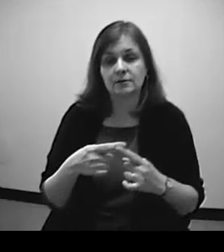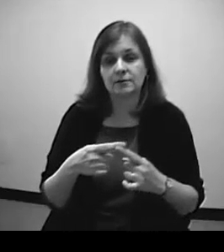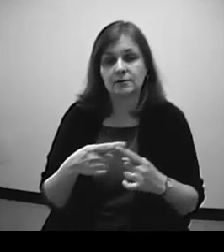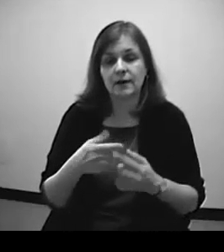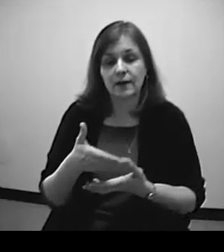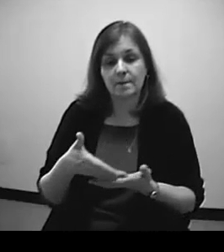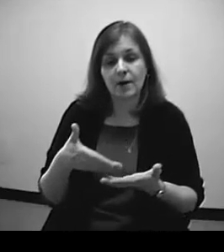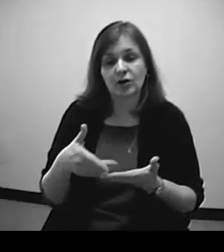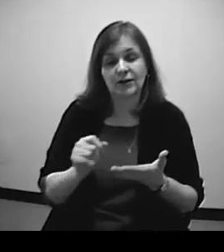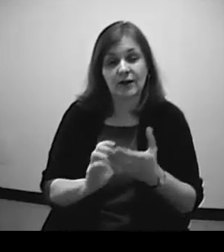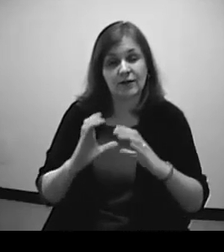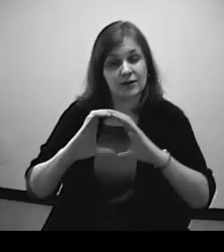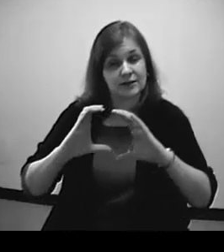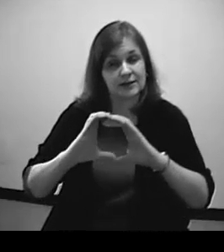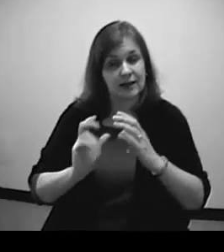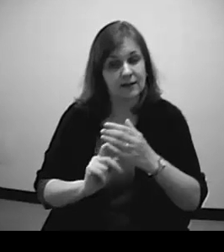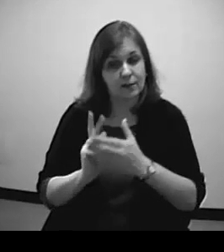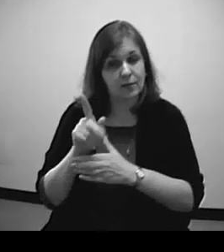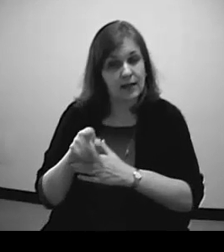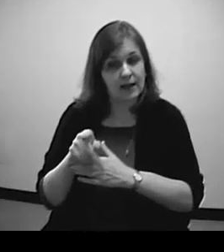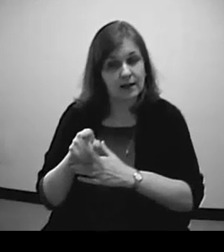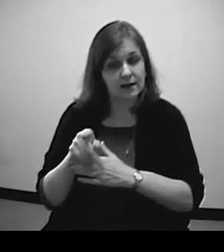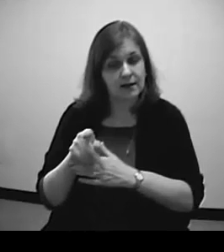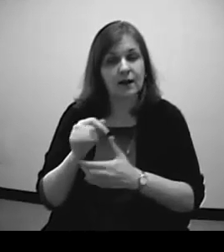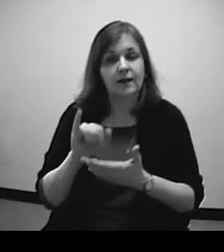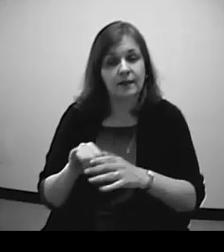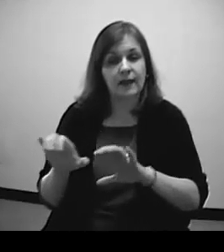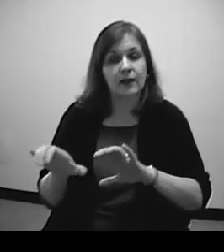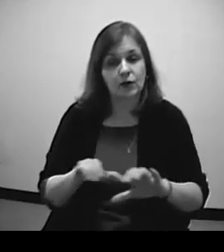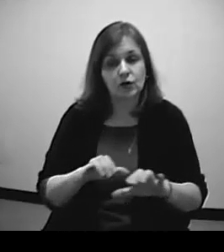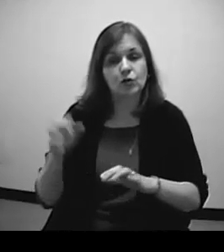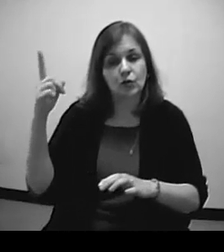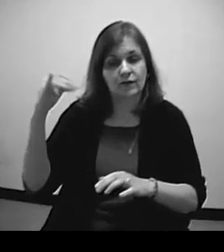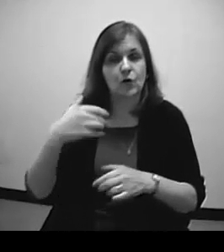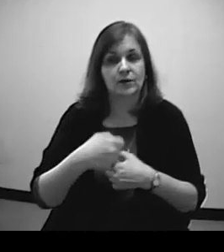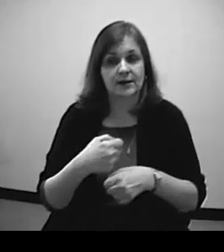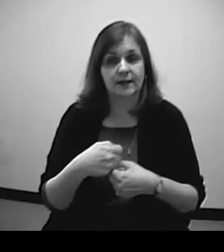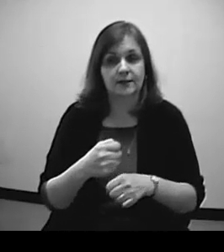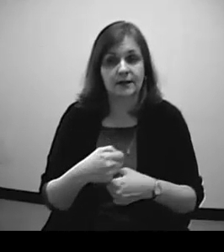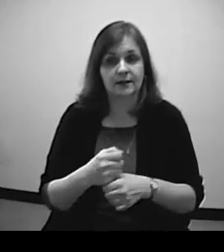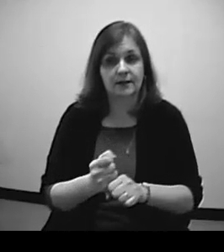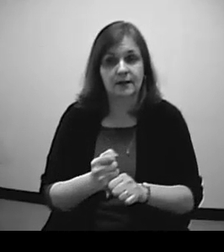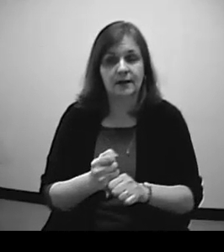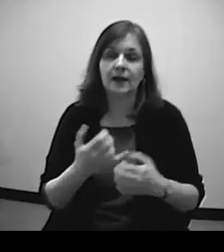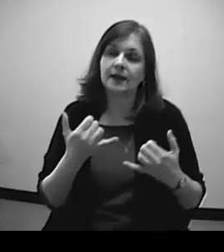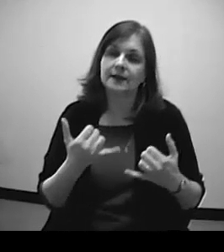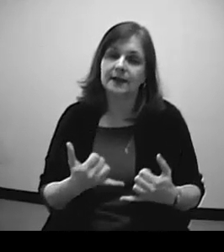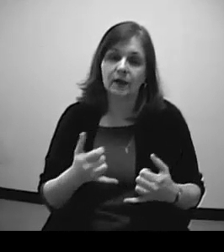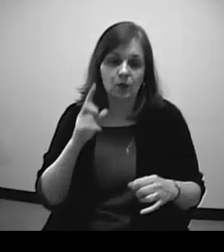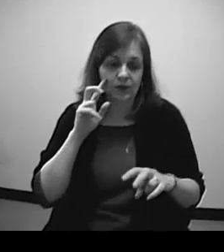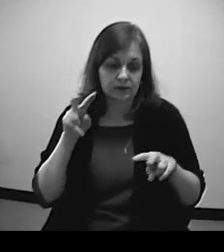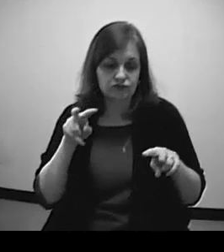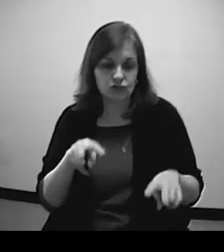cell components that are responsible for the processes of photosynthesis